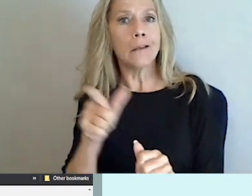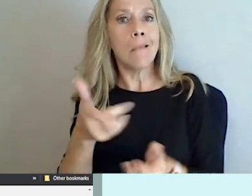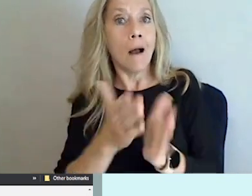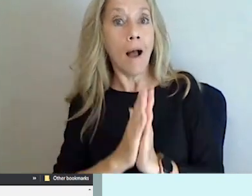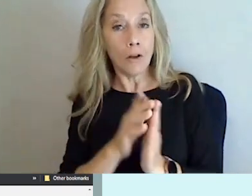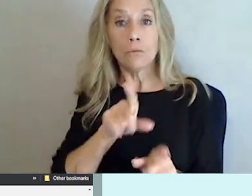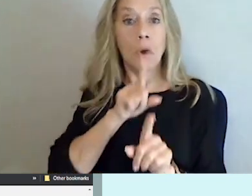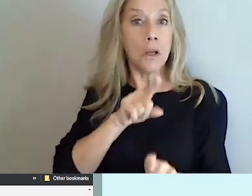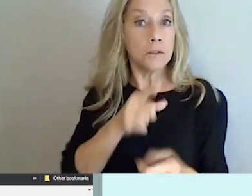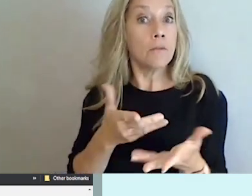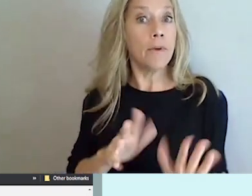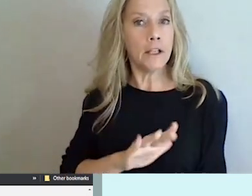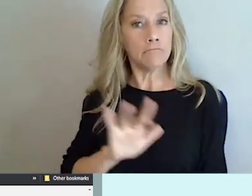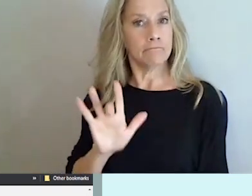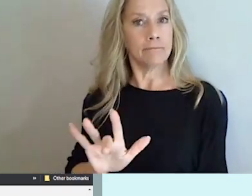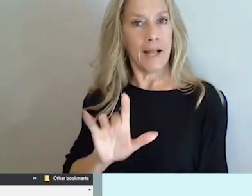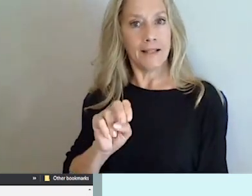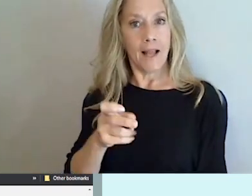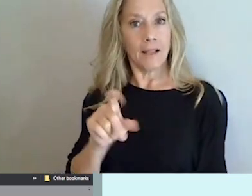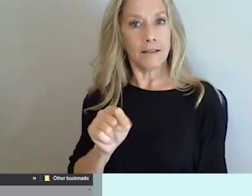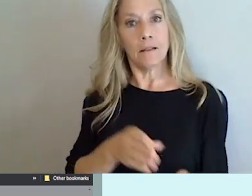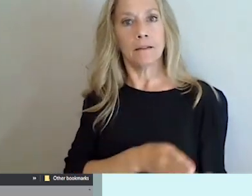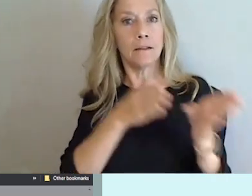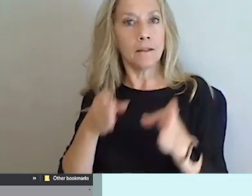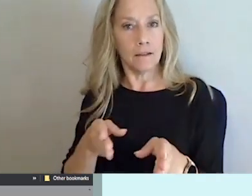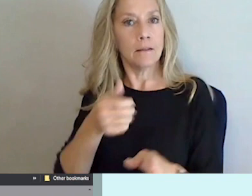click the Next button to move forward and save your progress.